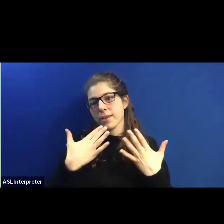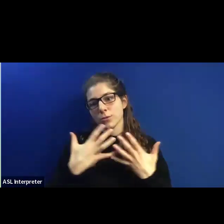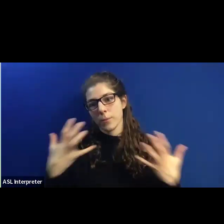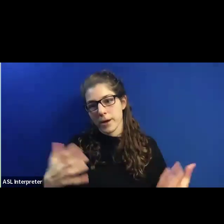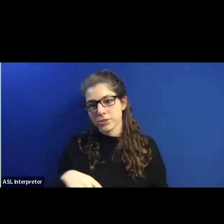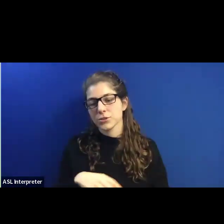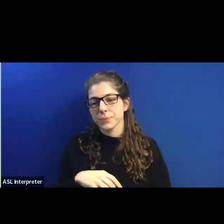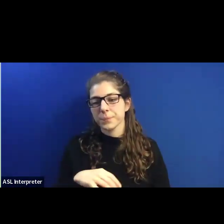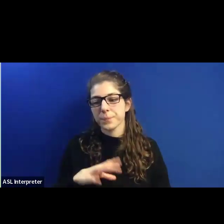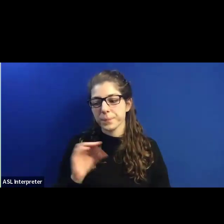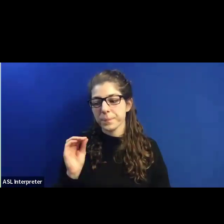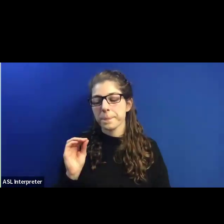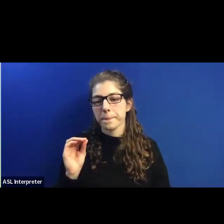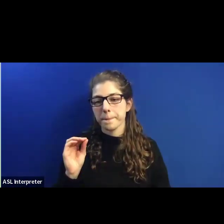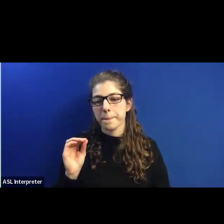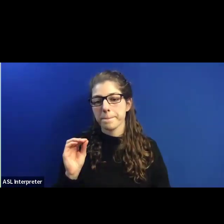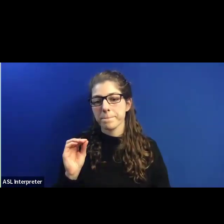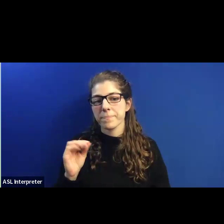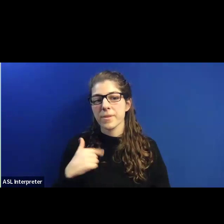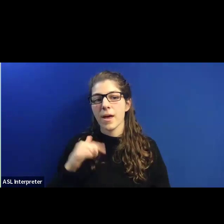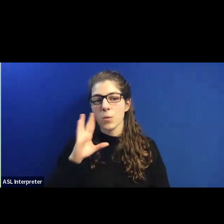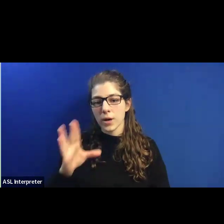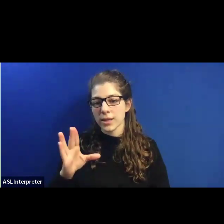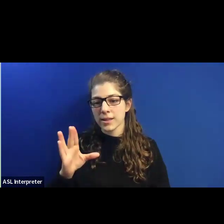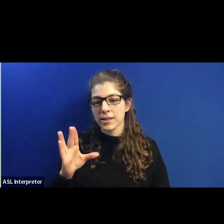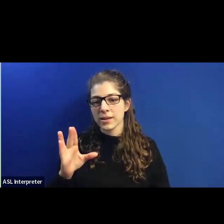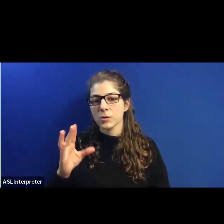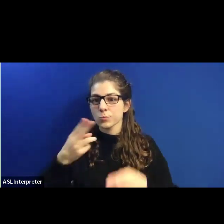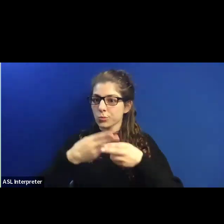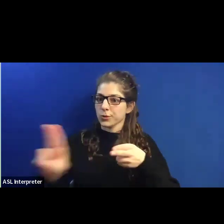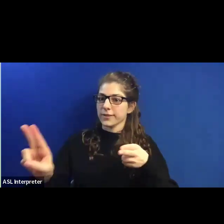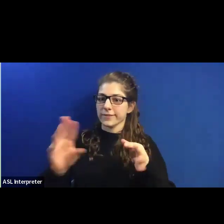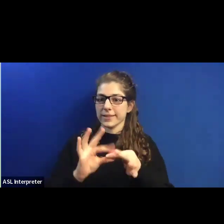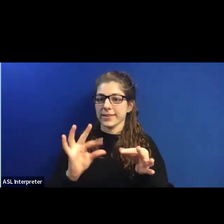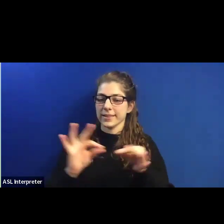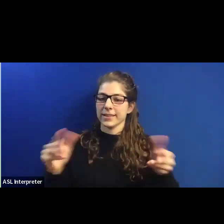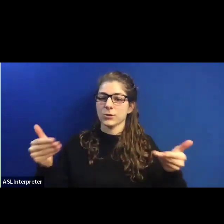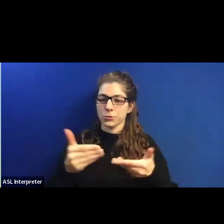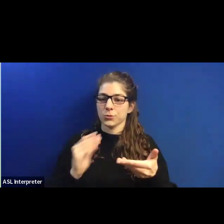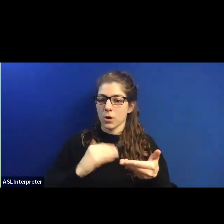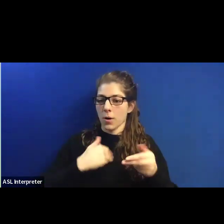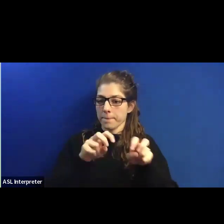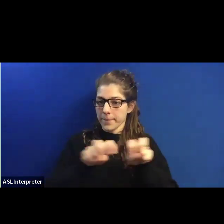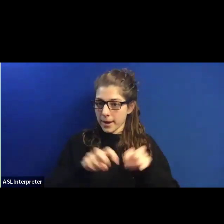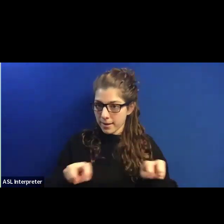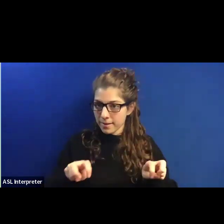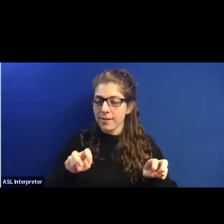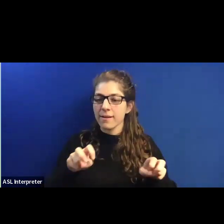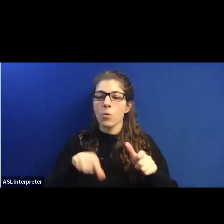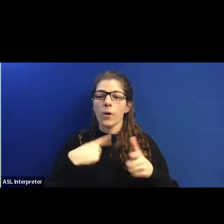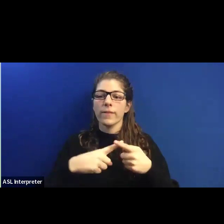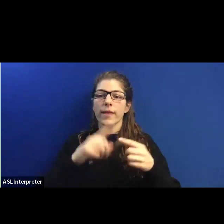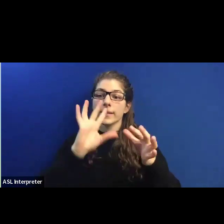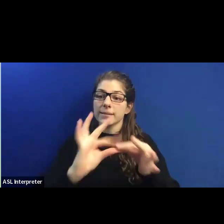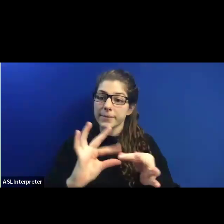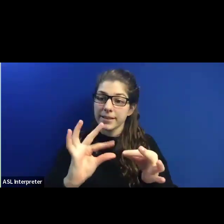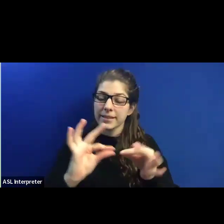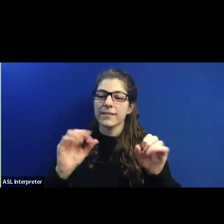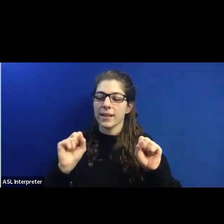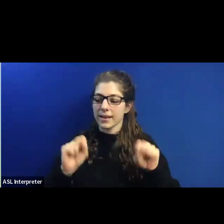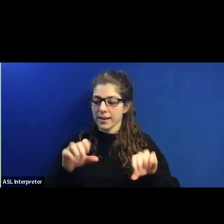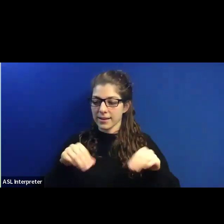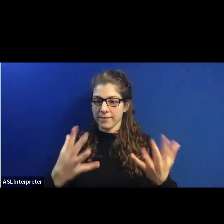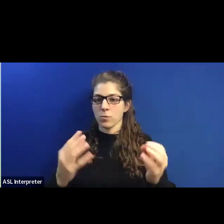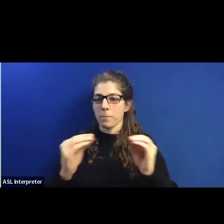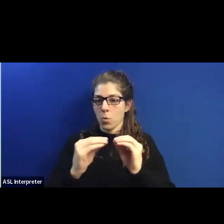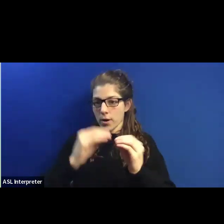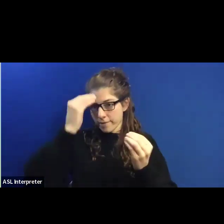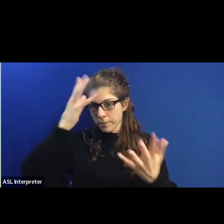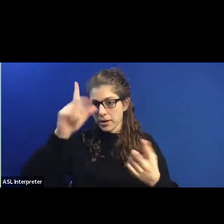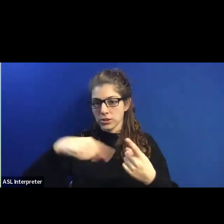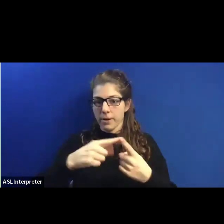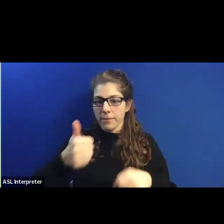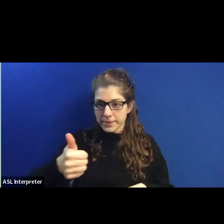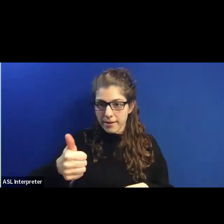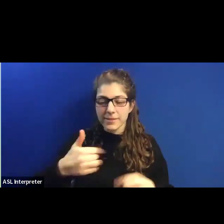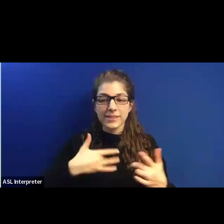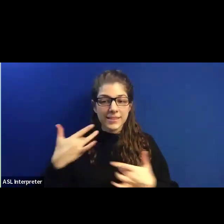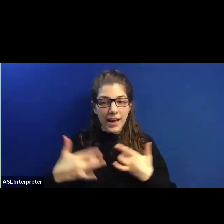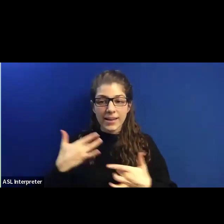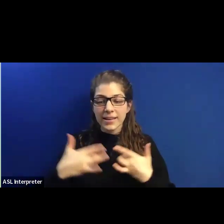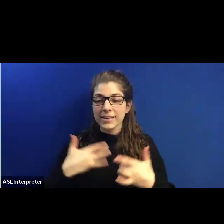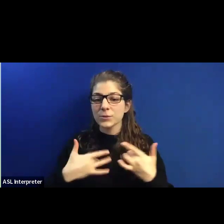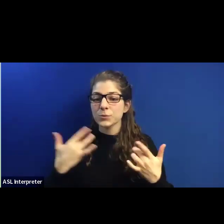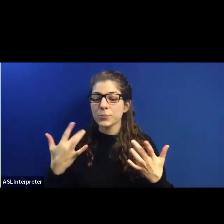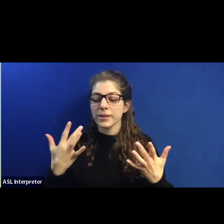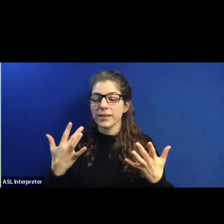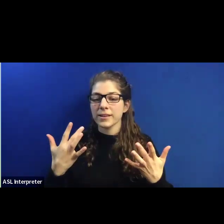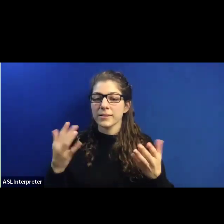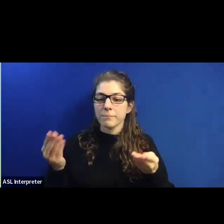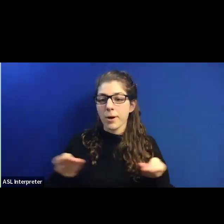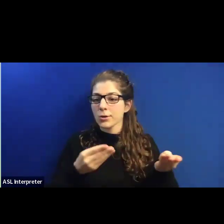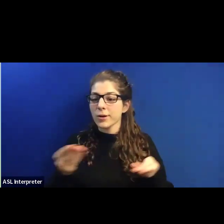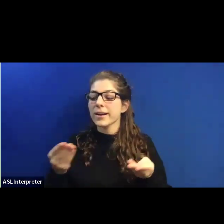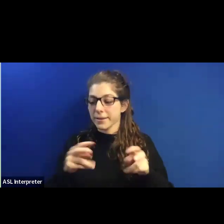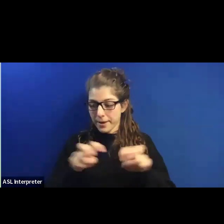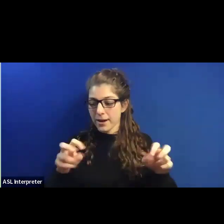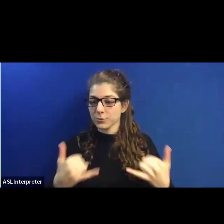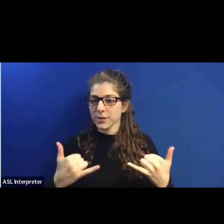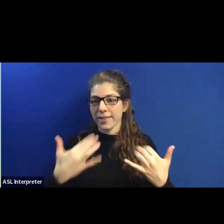And I'm going to briefly introduce our panelists, and then when they speak, they can give you additional information about themselves. I'm so excited to be moderating this panel today, and thank you all for participating.